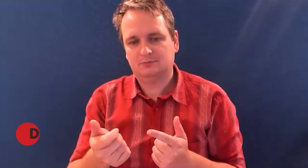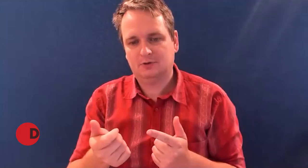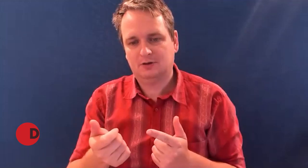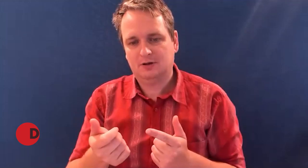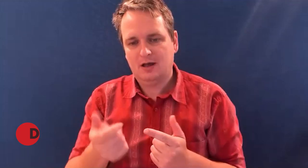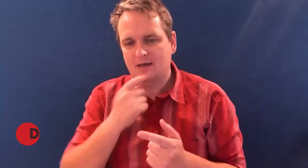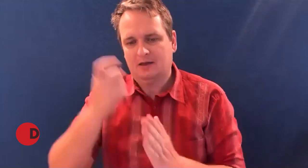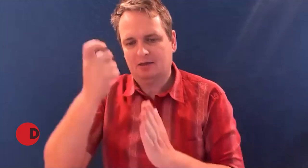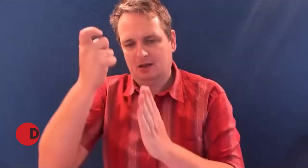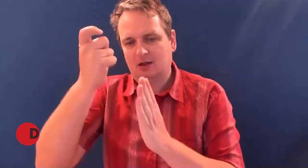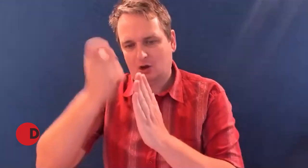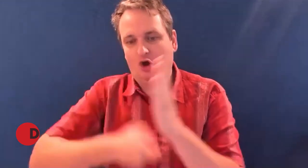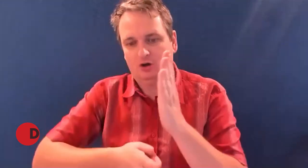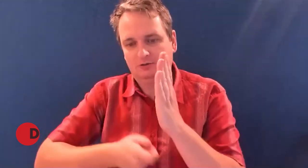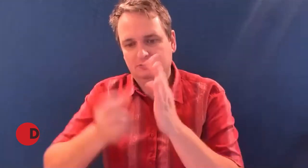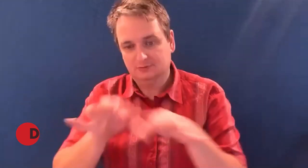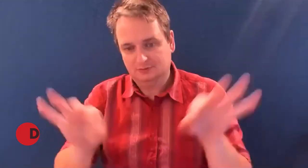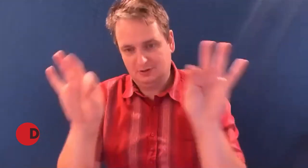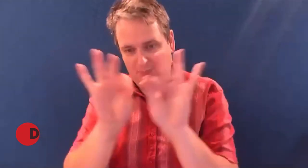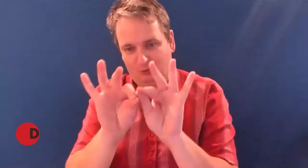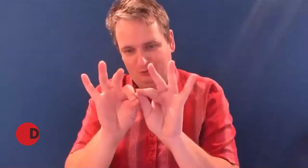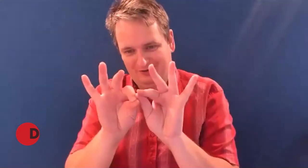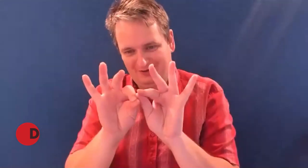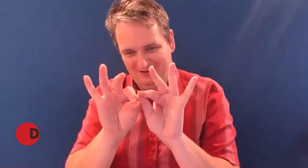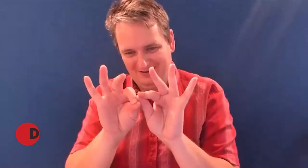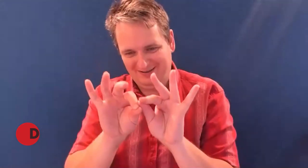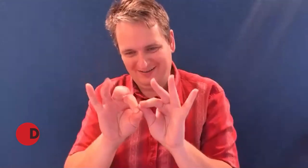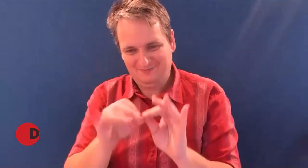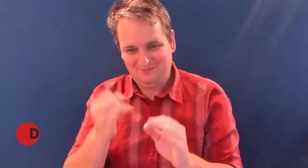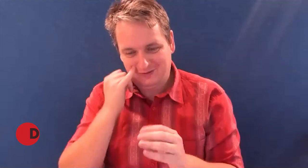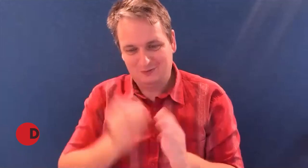I would say cost is important if you